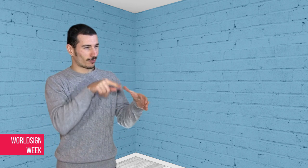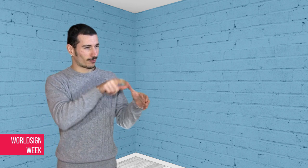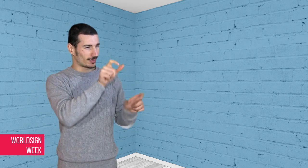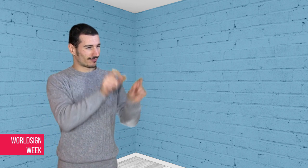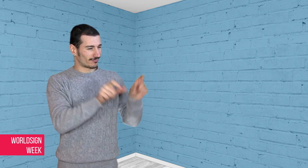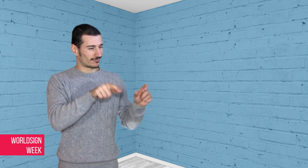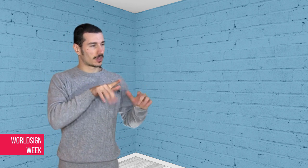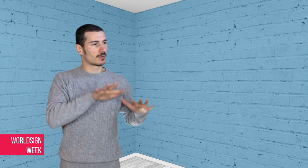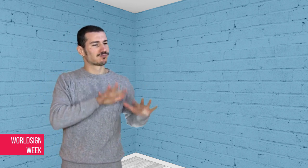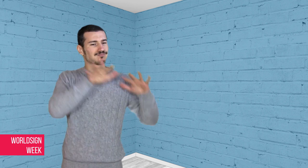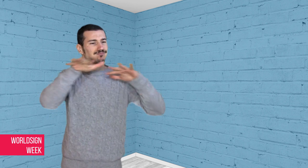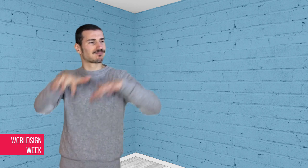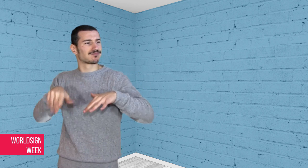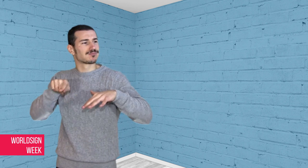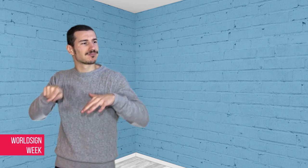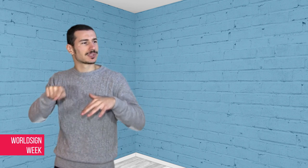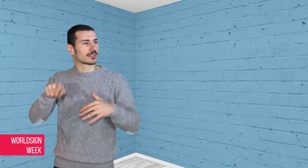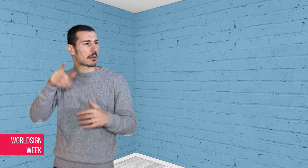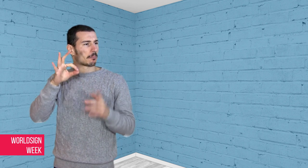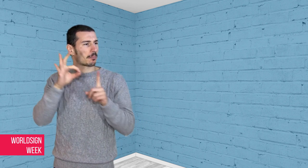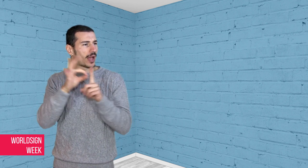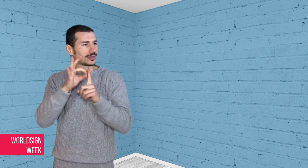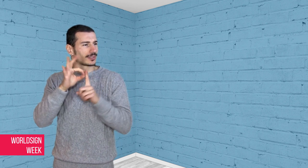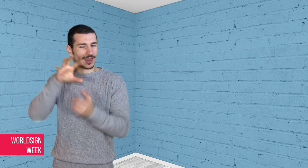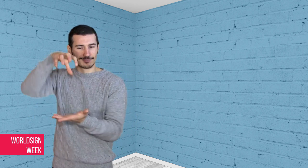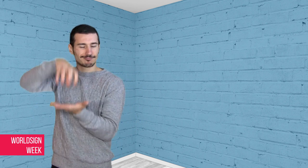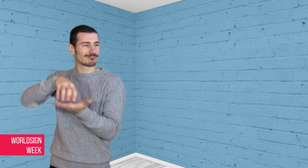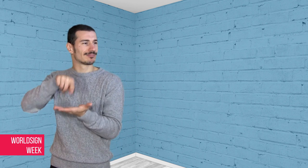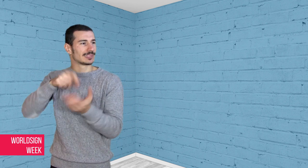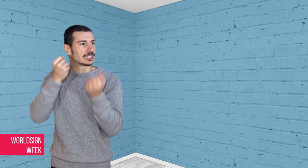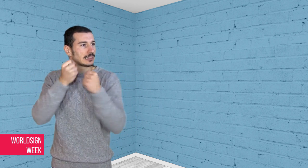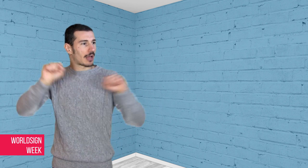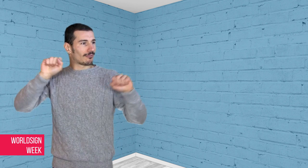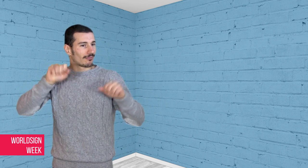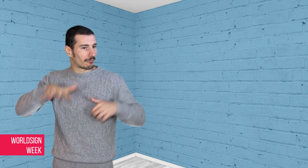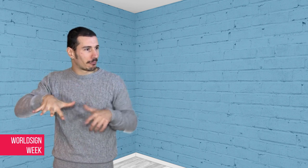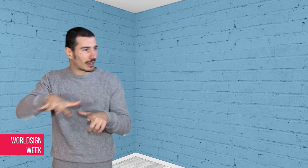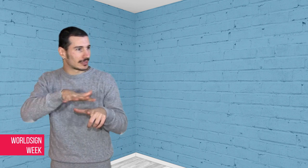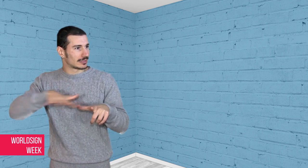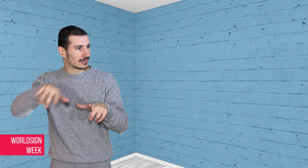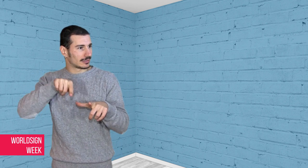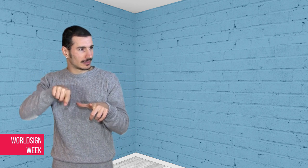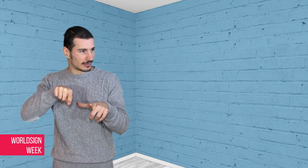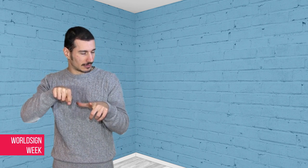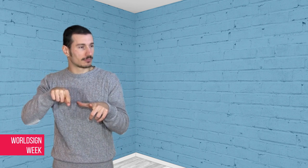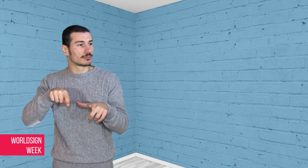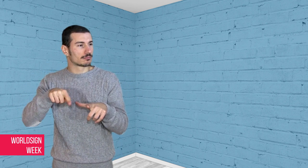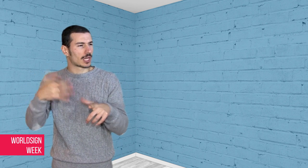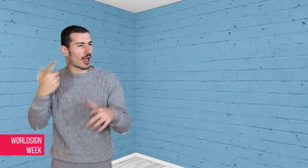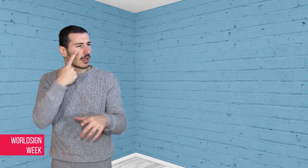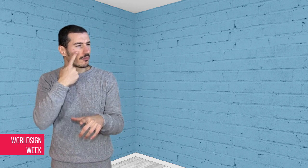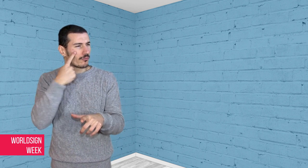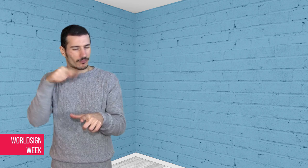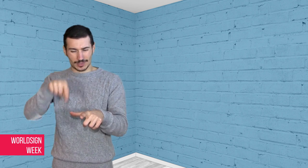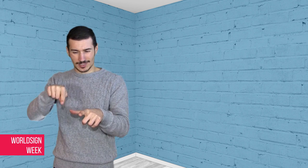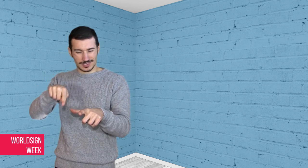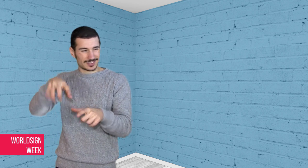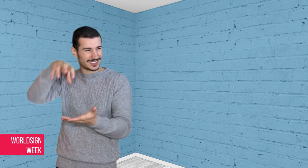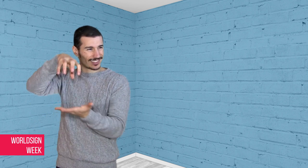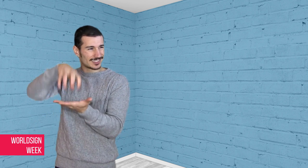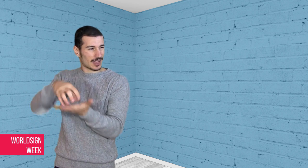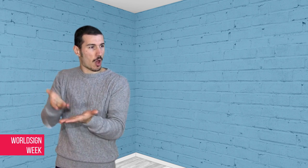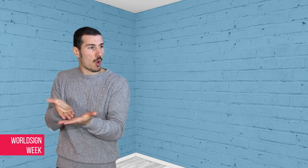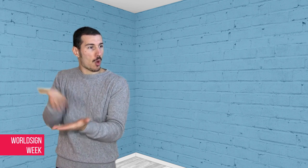the terrorist group, would not survive a month